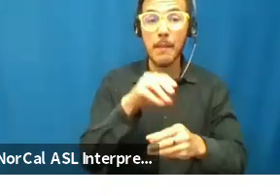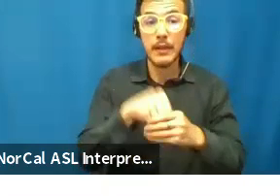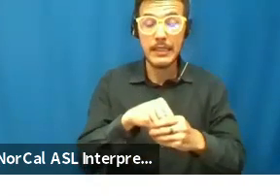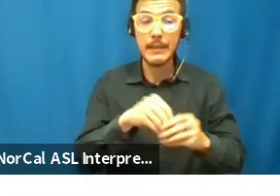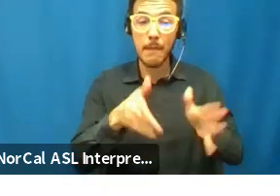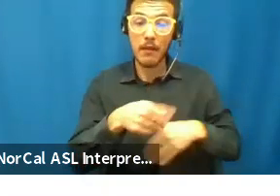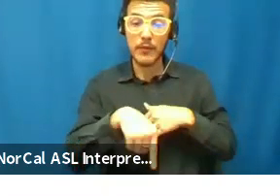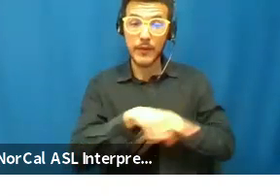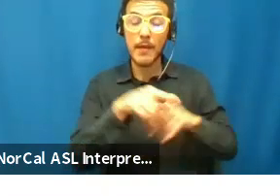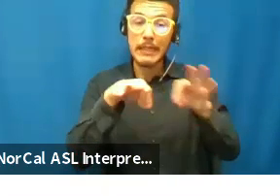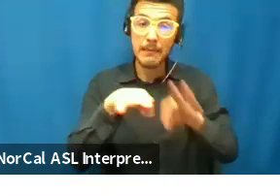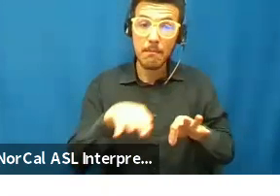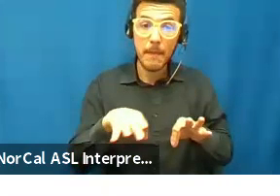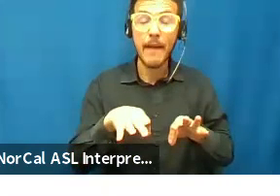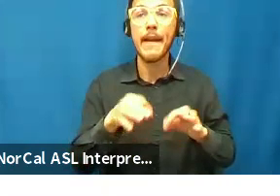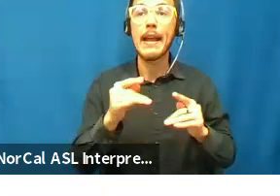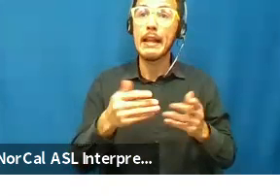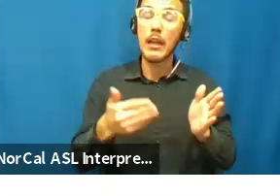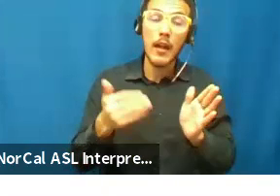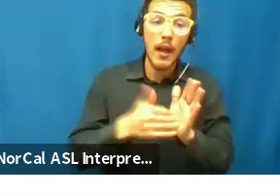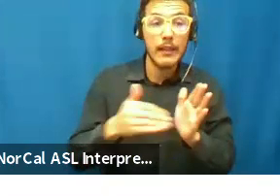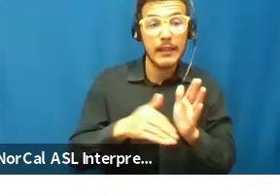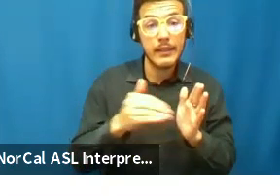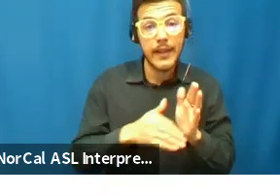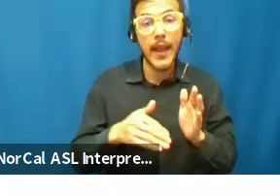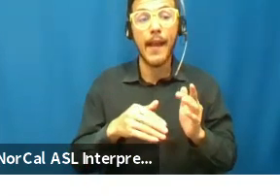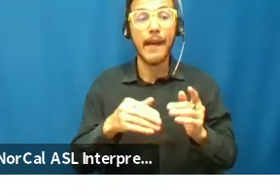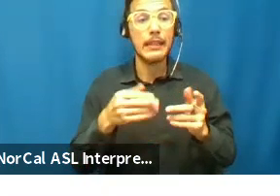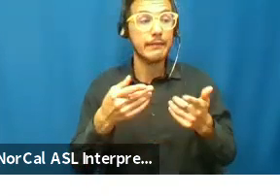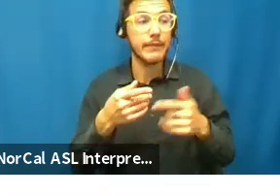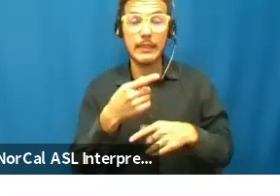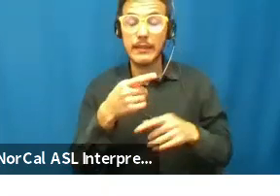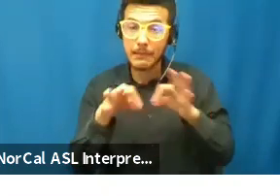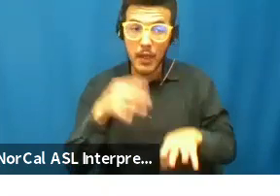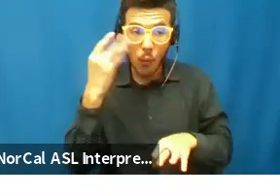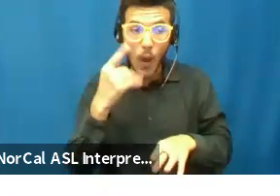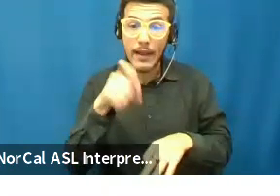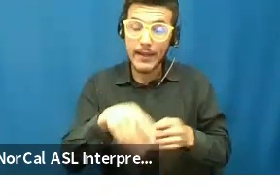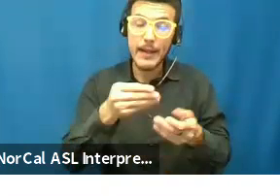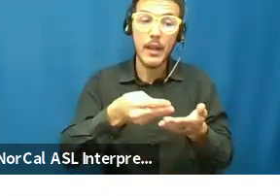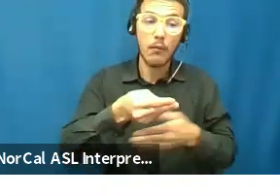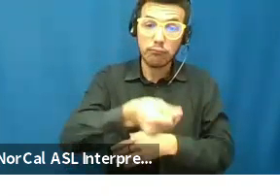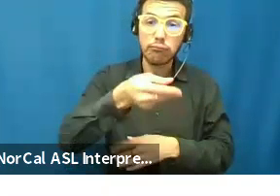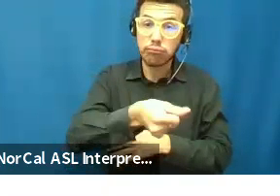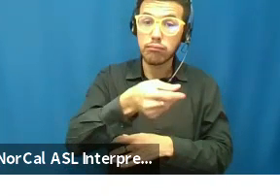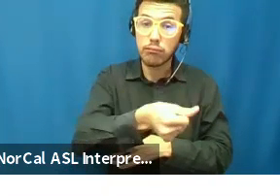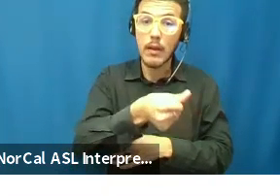constantly having to justify spending, and this often was related to a lack of support from their